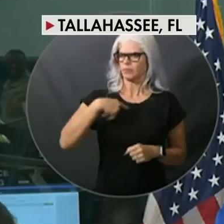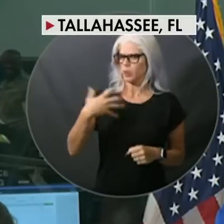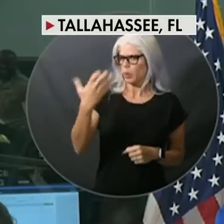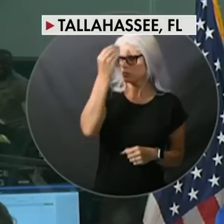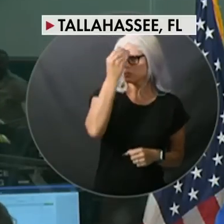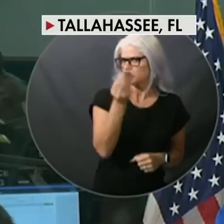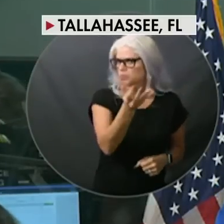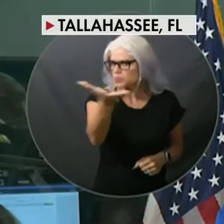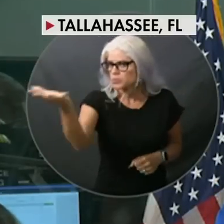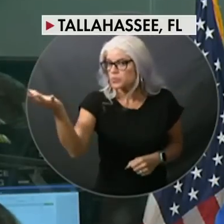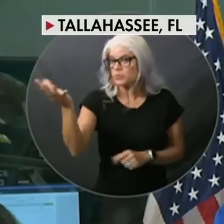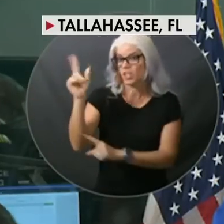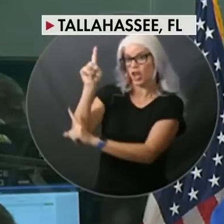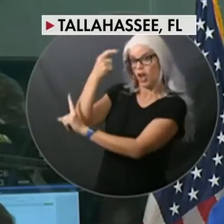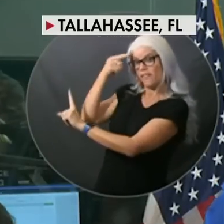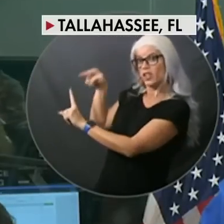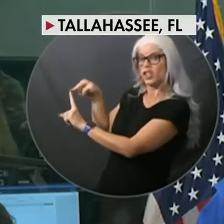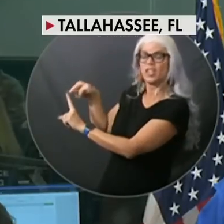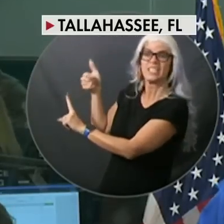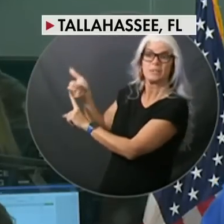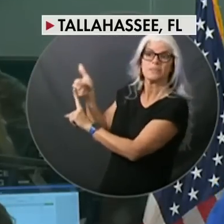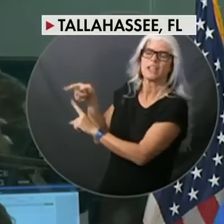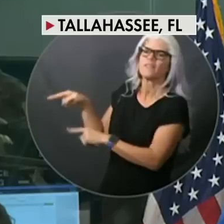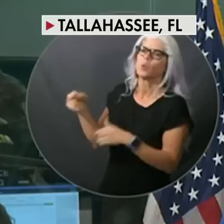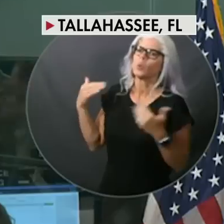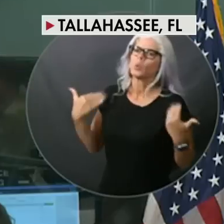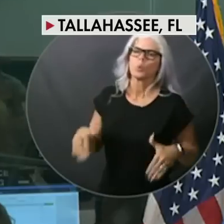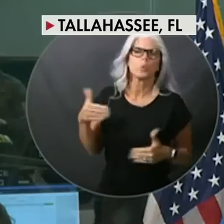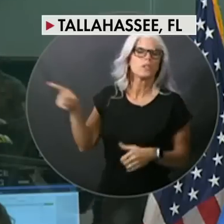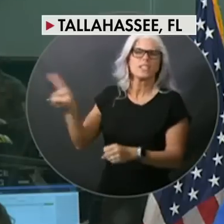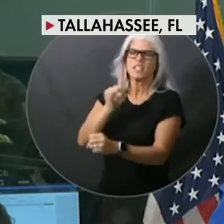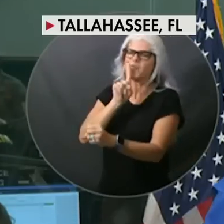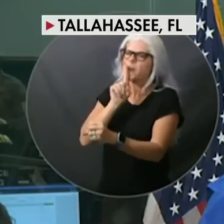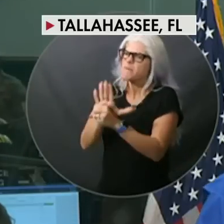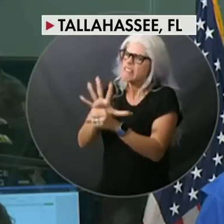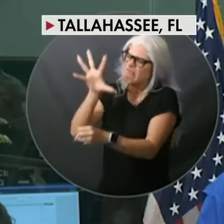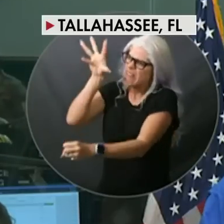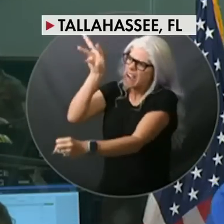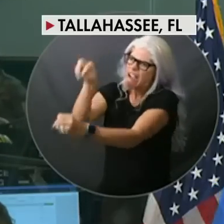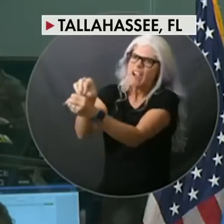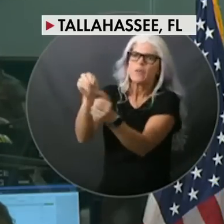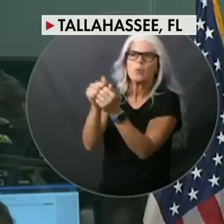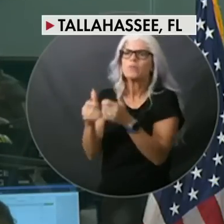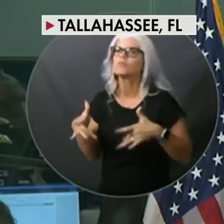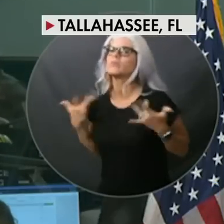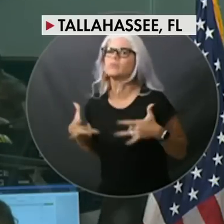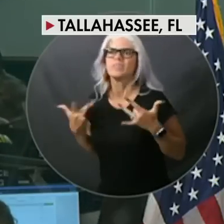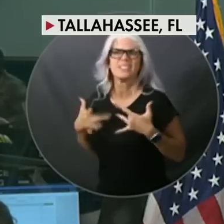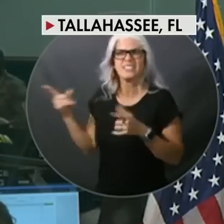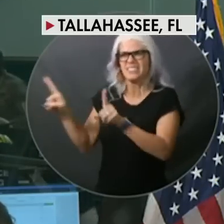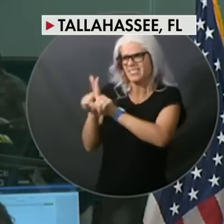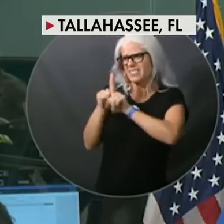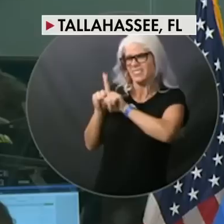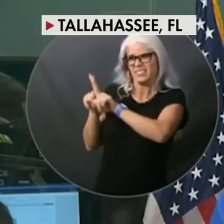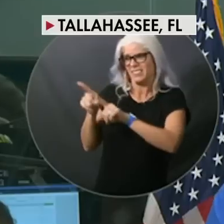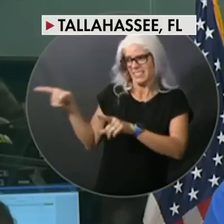YOU THINK EVERYBODY SHOULD KNOW THAT THE GOVERNOR IS EXTREMELY COMMITTED TO BEING